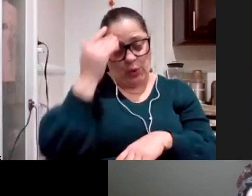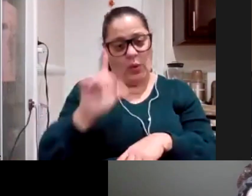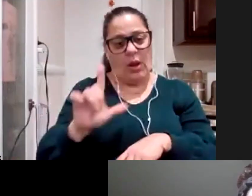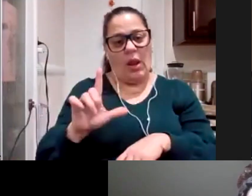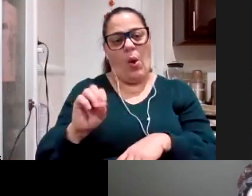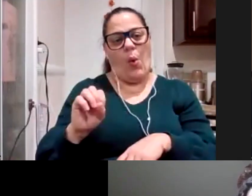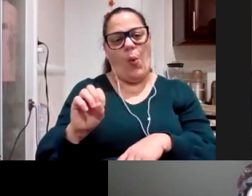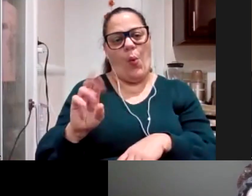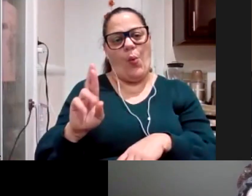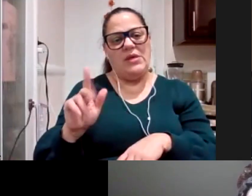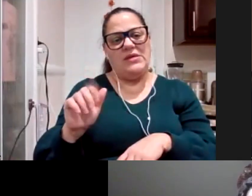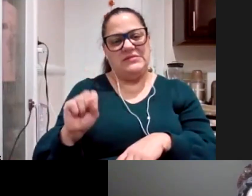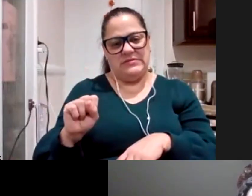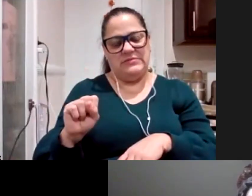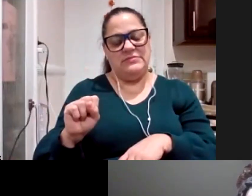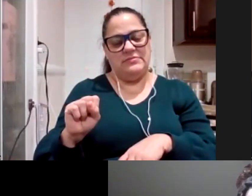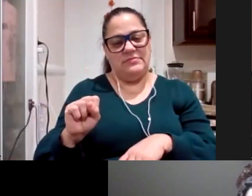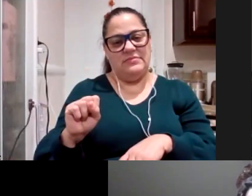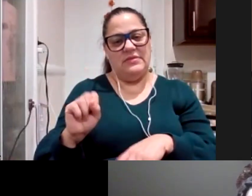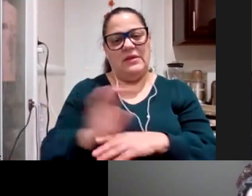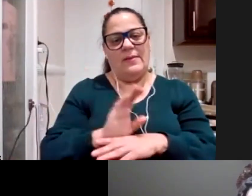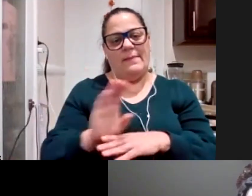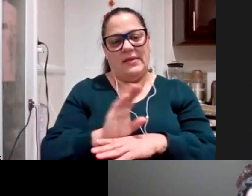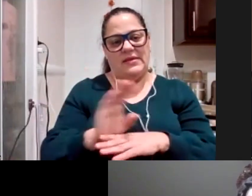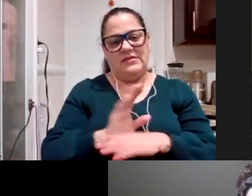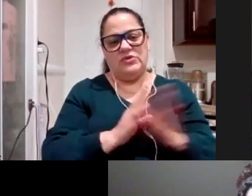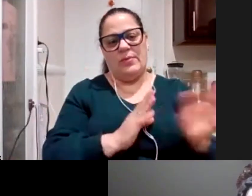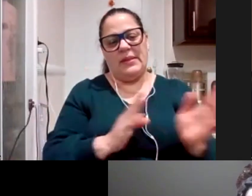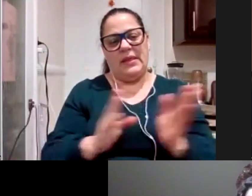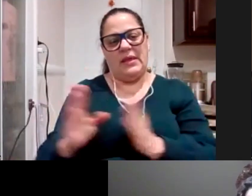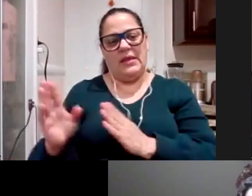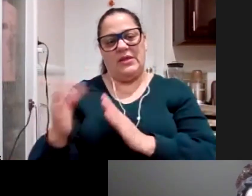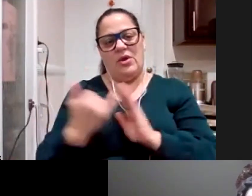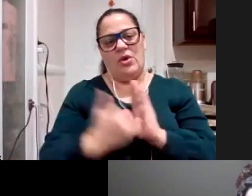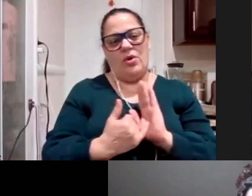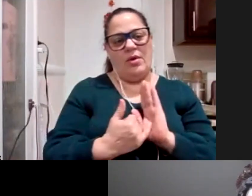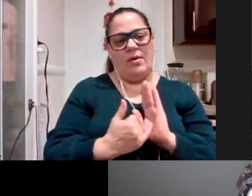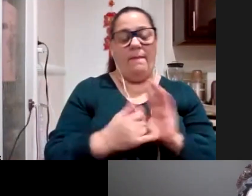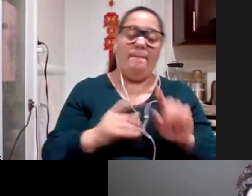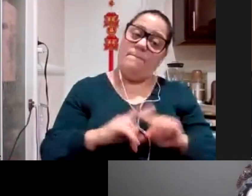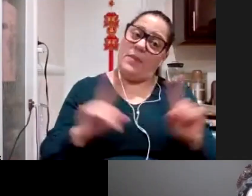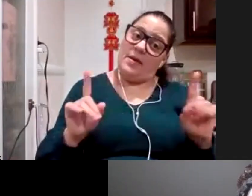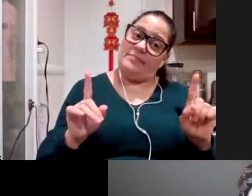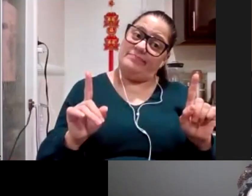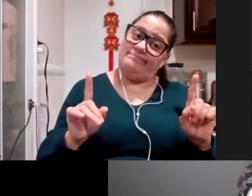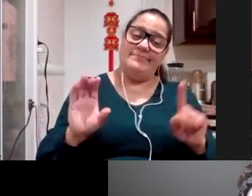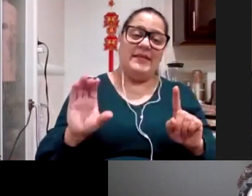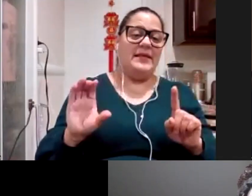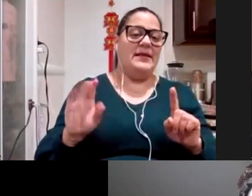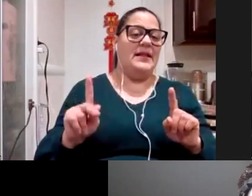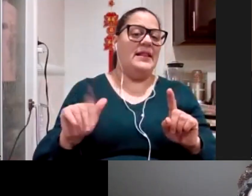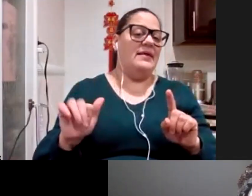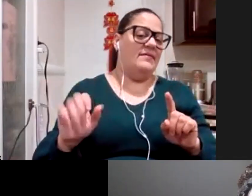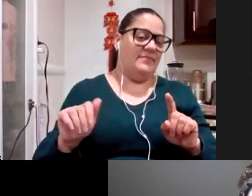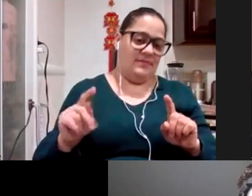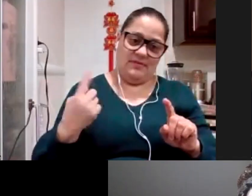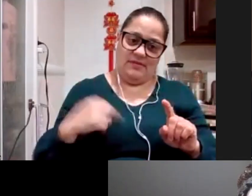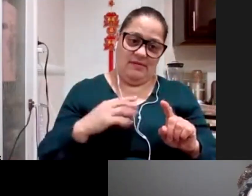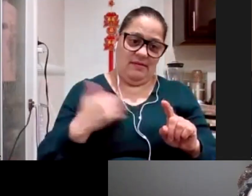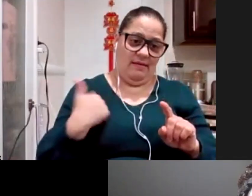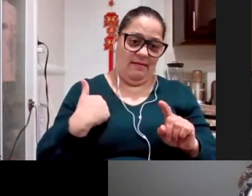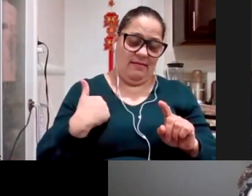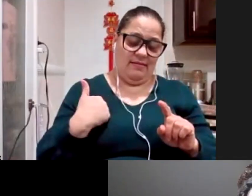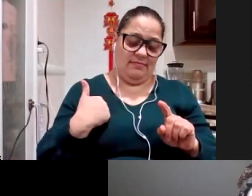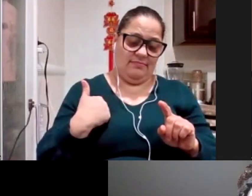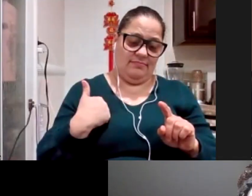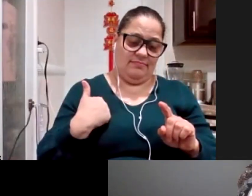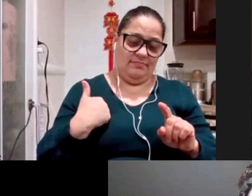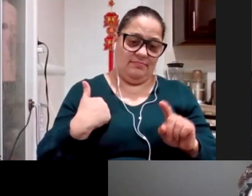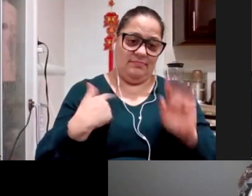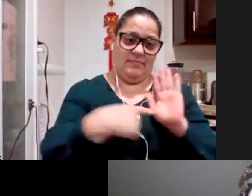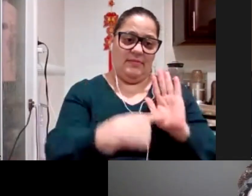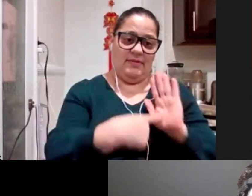some extent in you know her business planning her art business but Clifton is um he identifies as